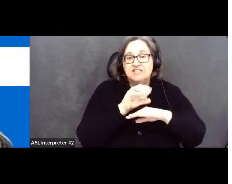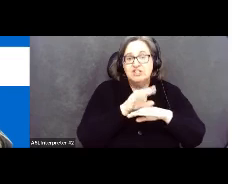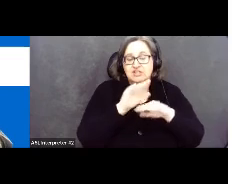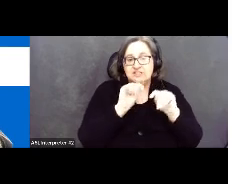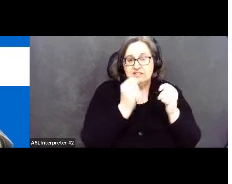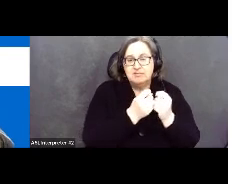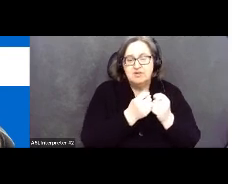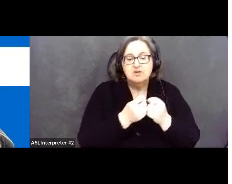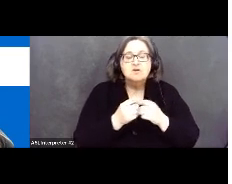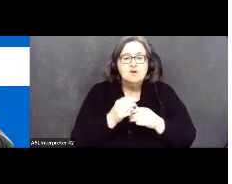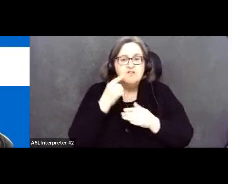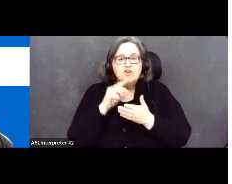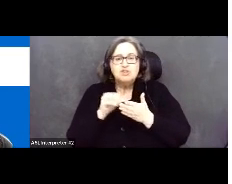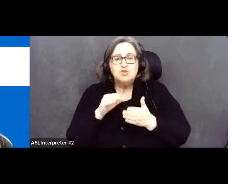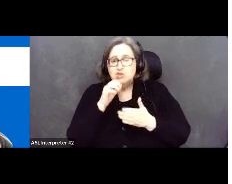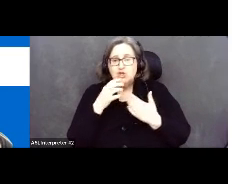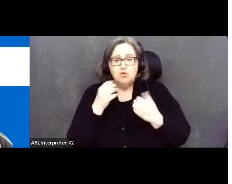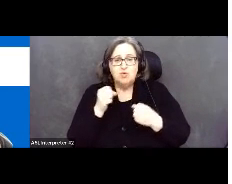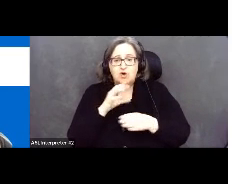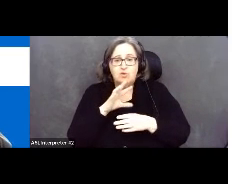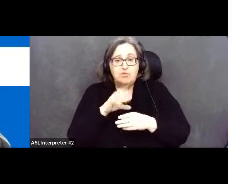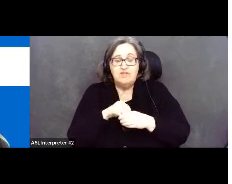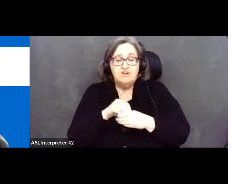for students that don't recover within the initial 4 6 weeks.